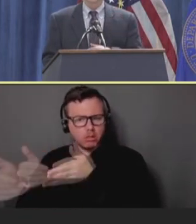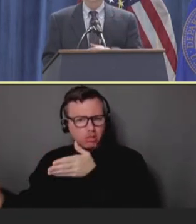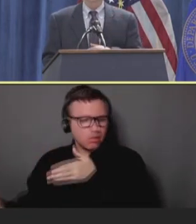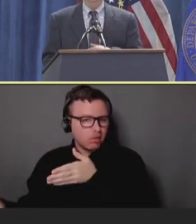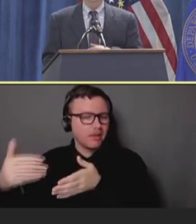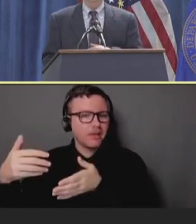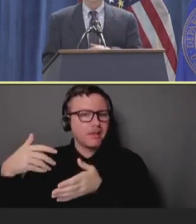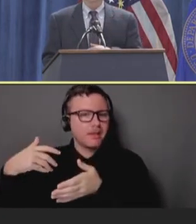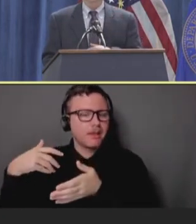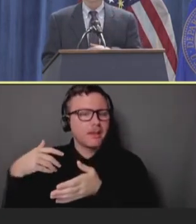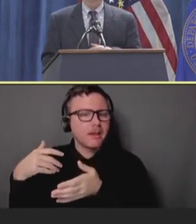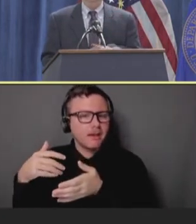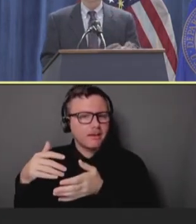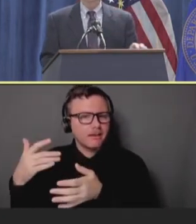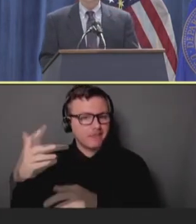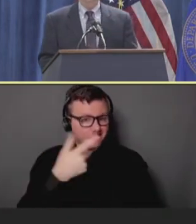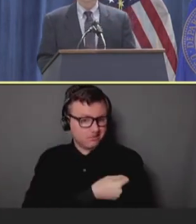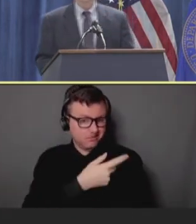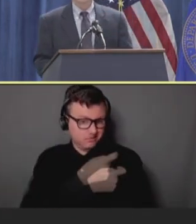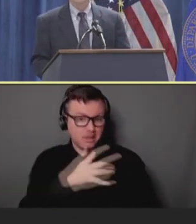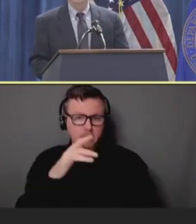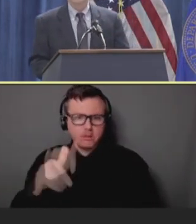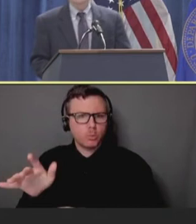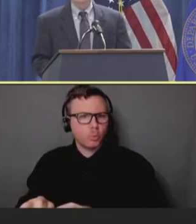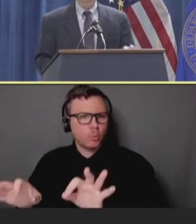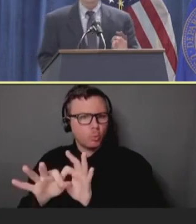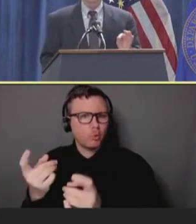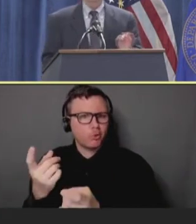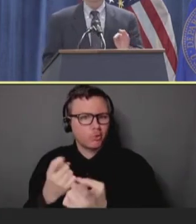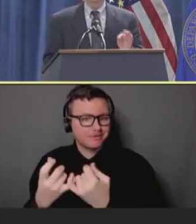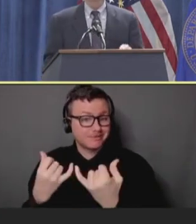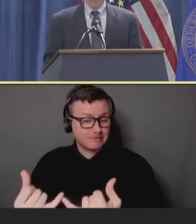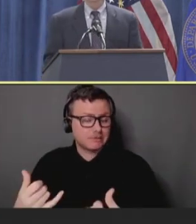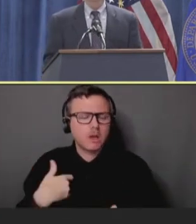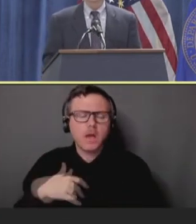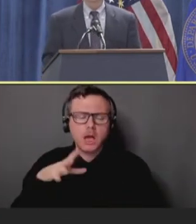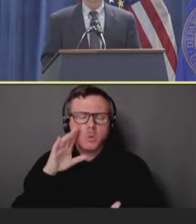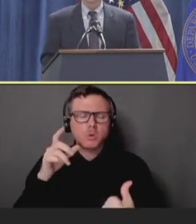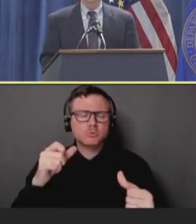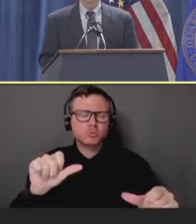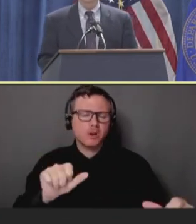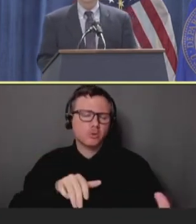That is a big question at this moment, and I'll try to address it a little bit at the